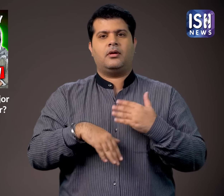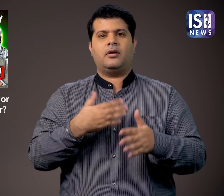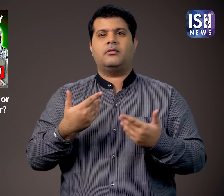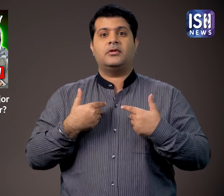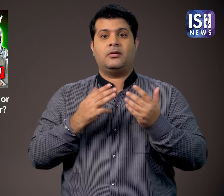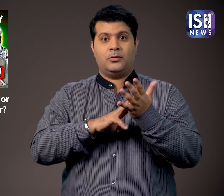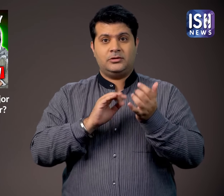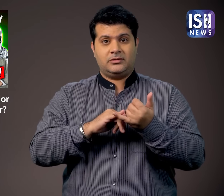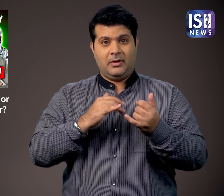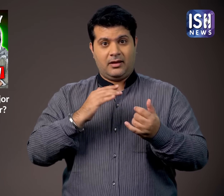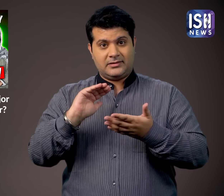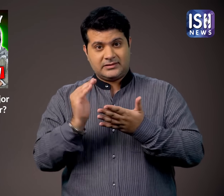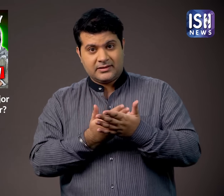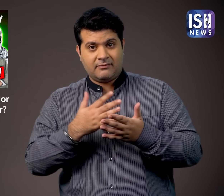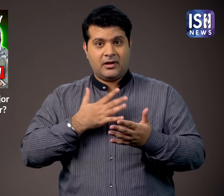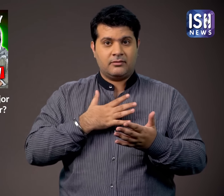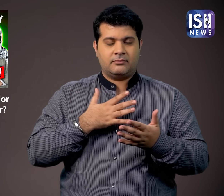Did Major Mohit Sharma survive?